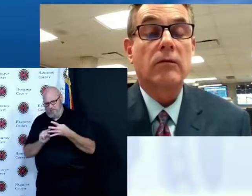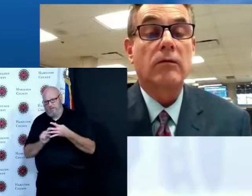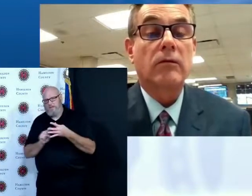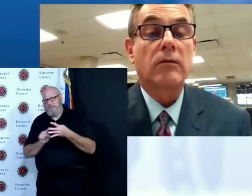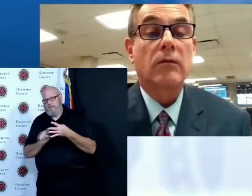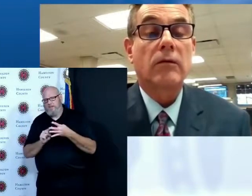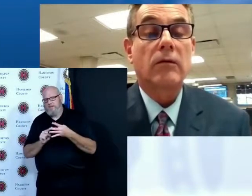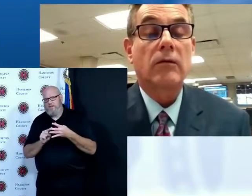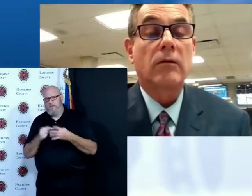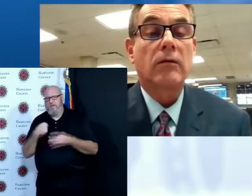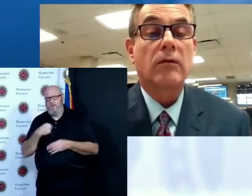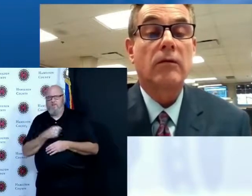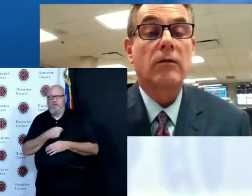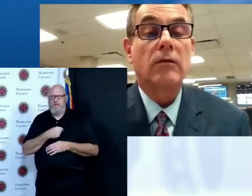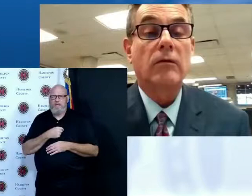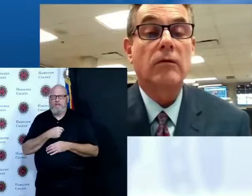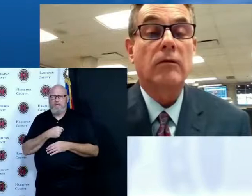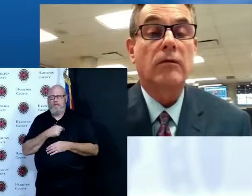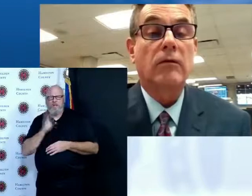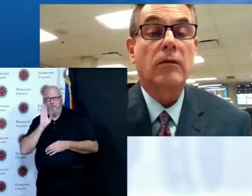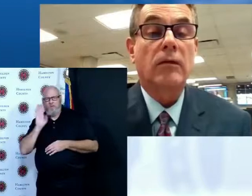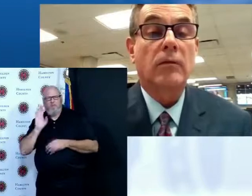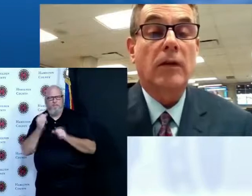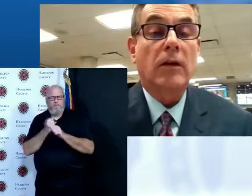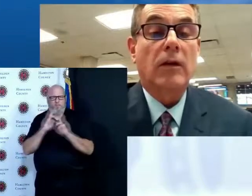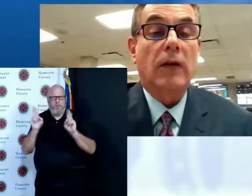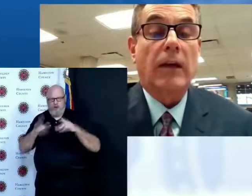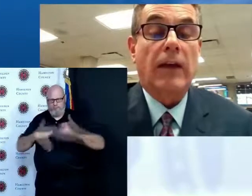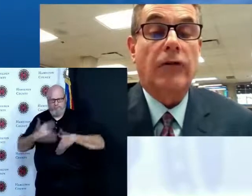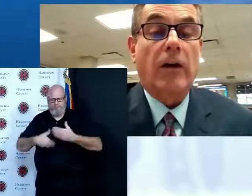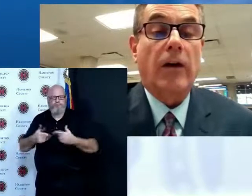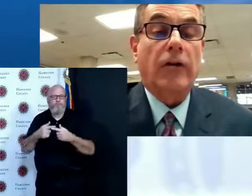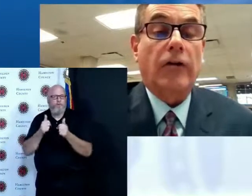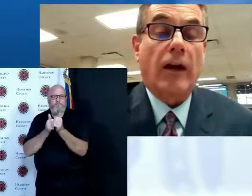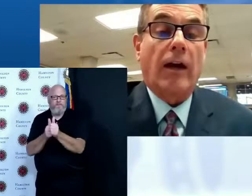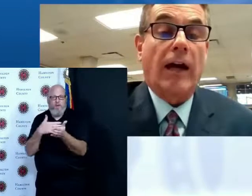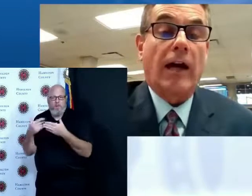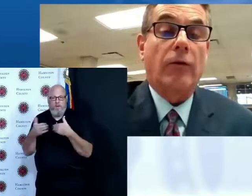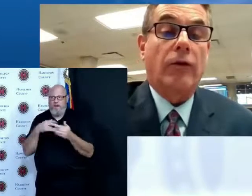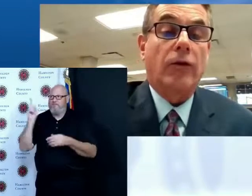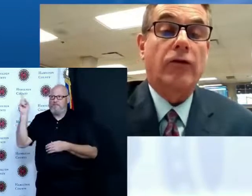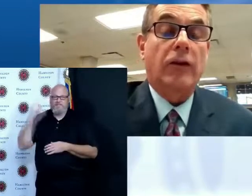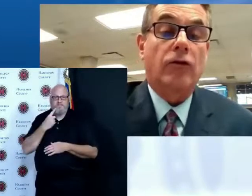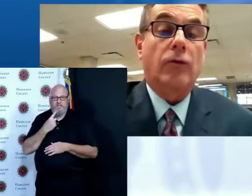the Ohio department of education and ultimately the Governor and then as far as how those teachers